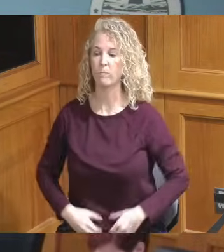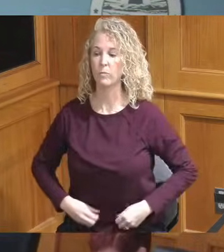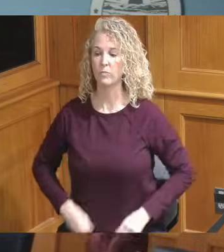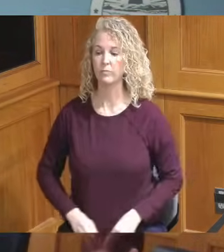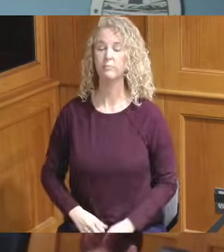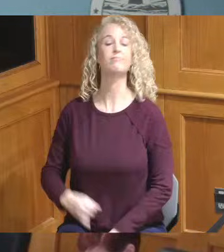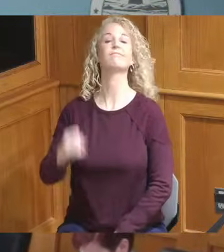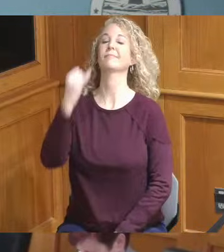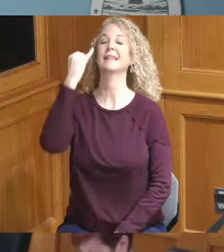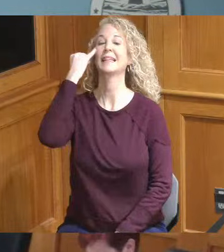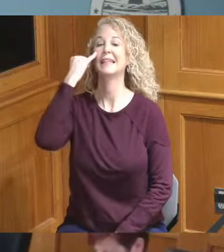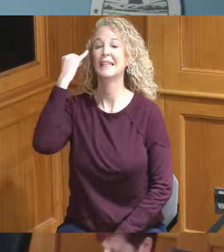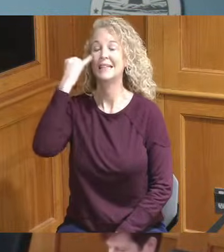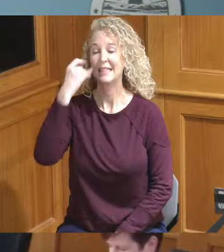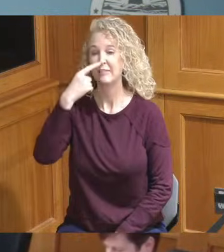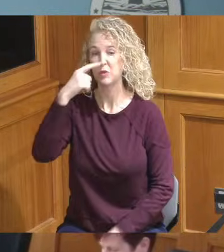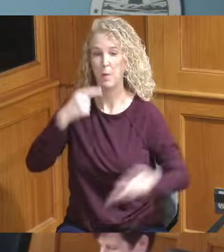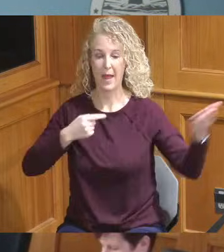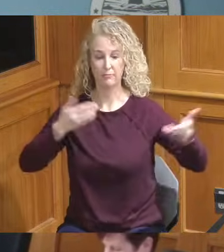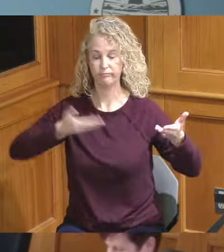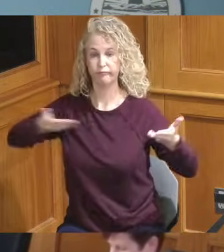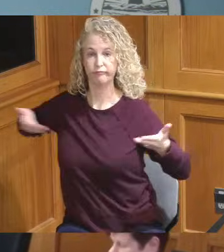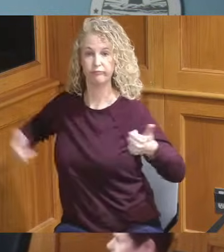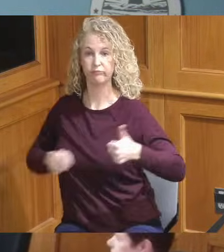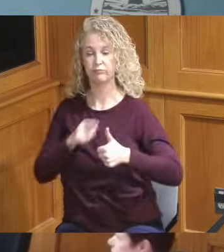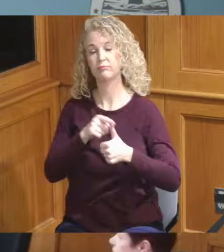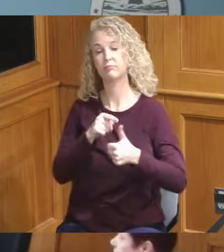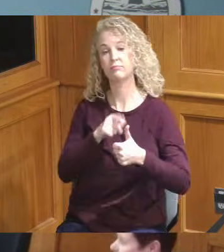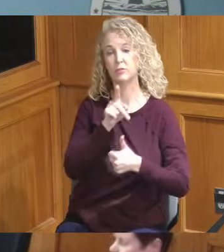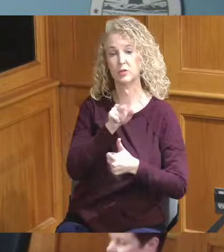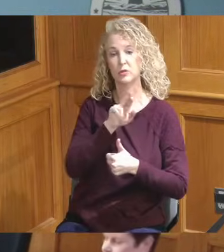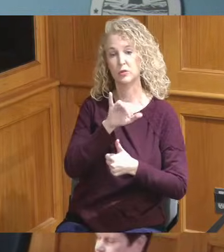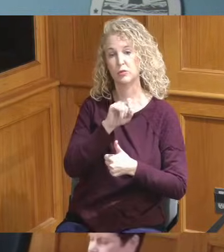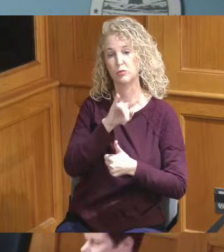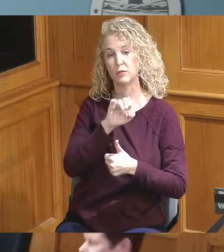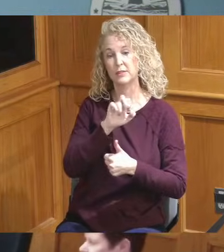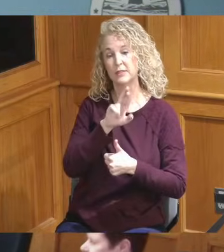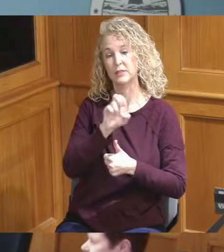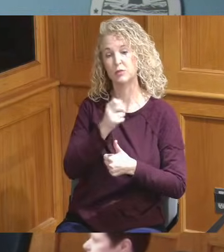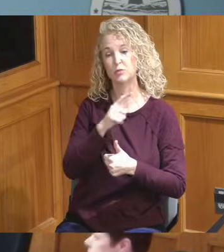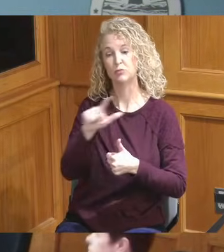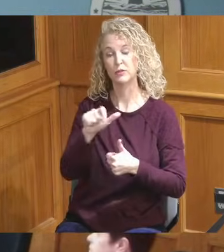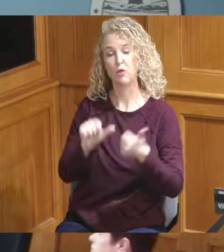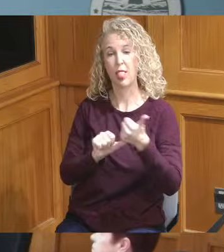If we could please introduce ourselves. Kristie Rechel, Assistant Clerk. Leslie Hervey, Clerk